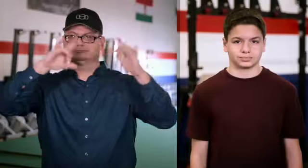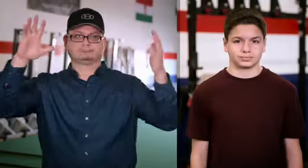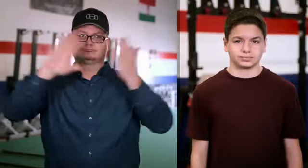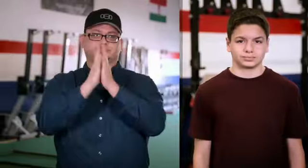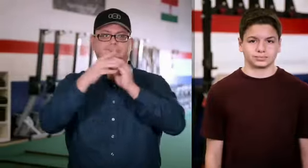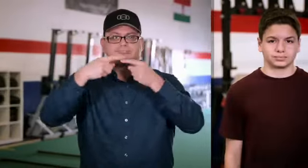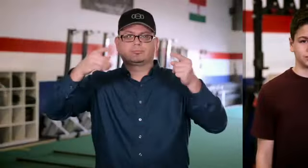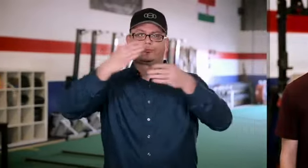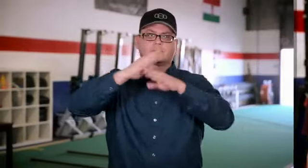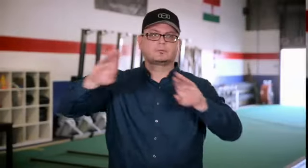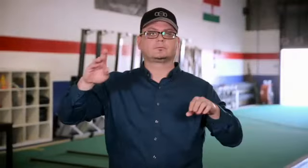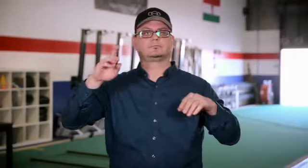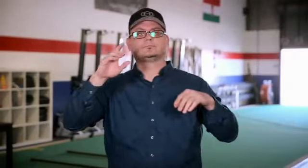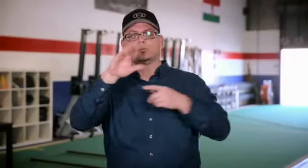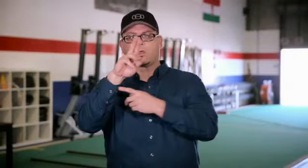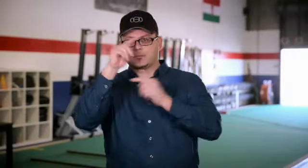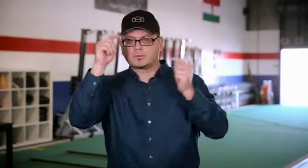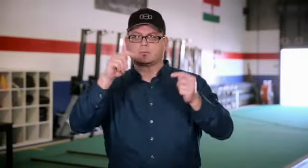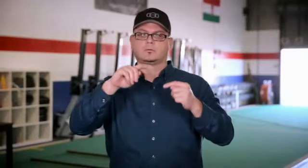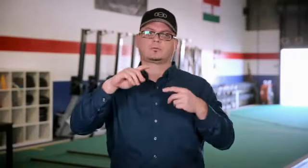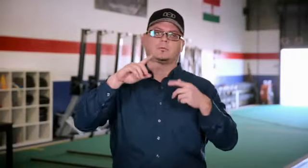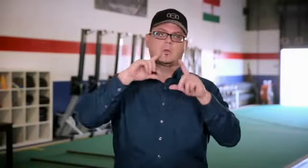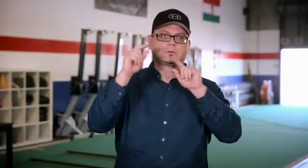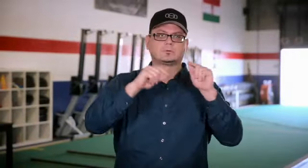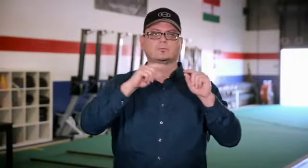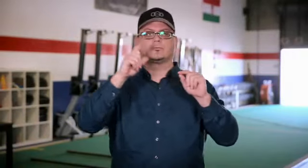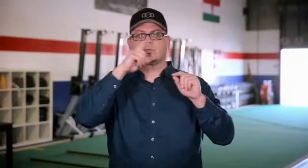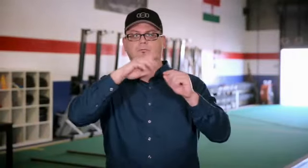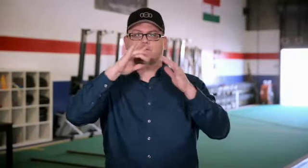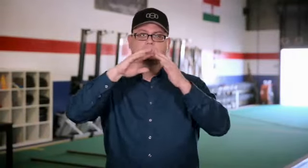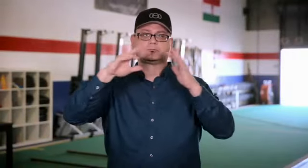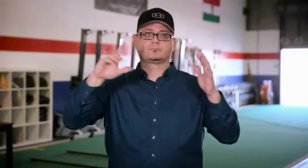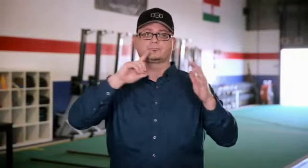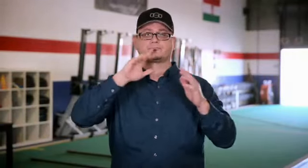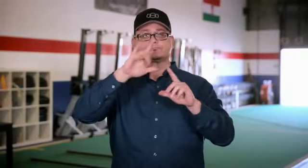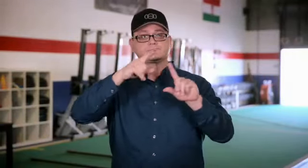Assumptions lead to misunderstandings, enemies, divisions, crab theory, gossip, falsehoods, and so on.